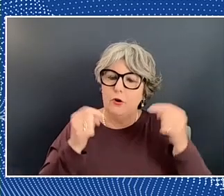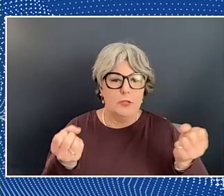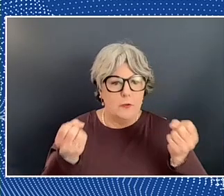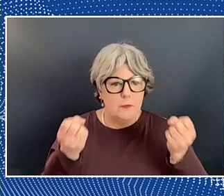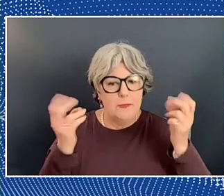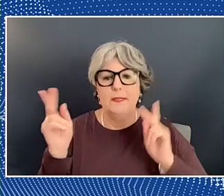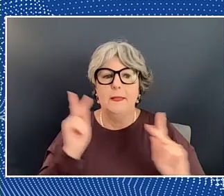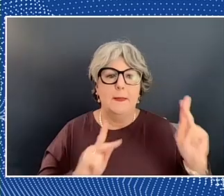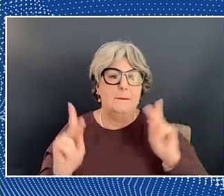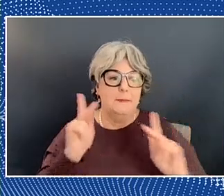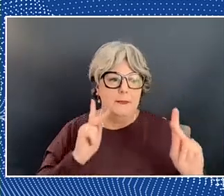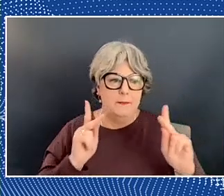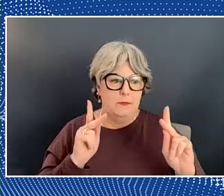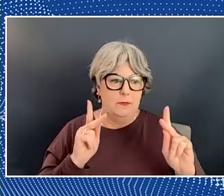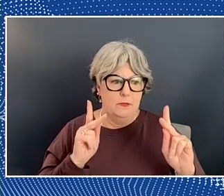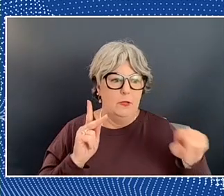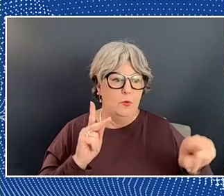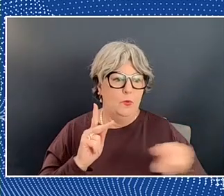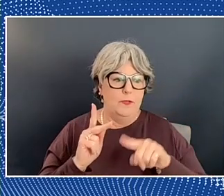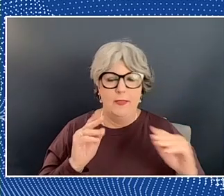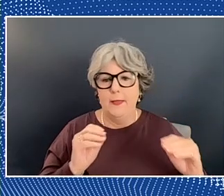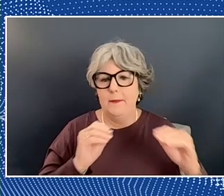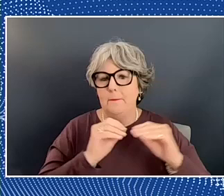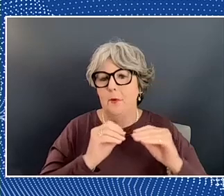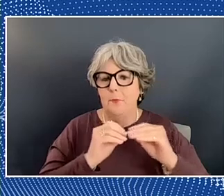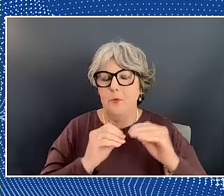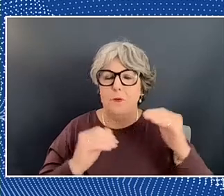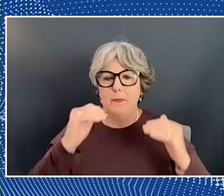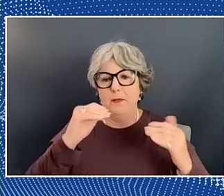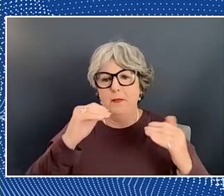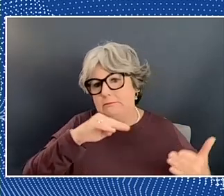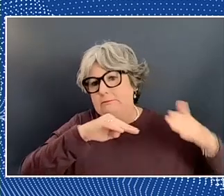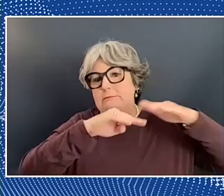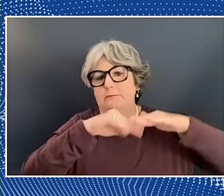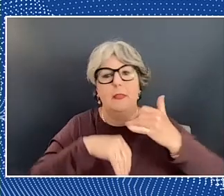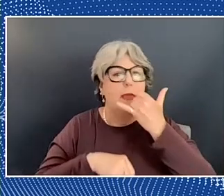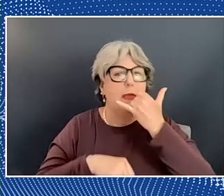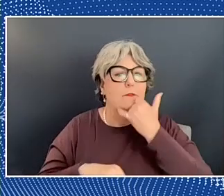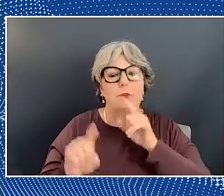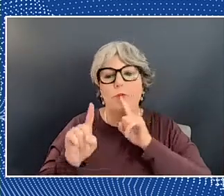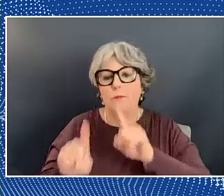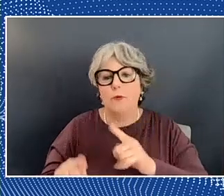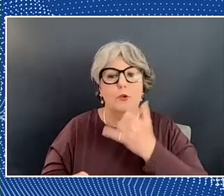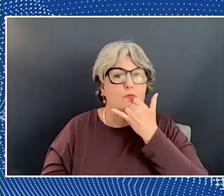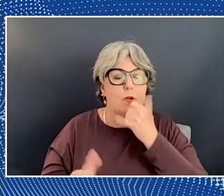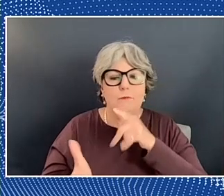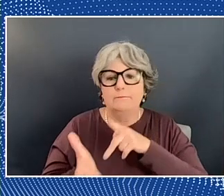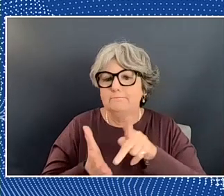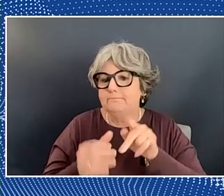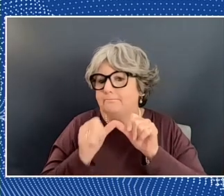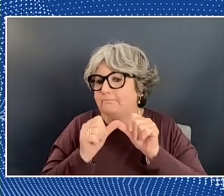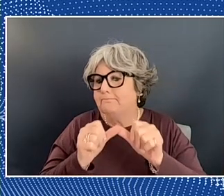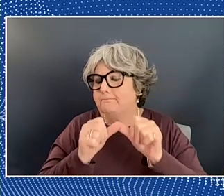caused us to have increasing balances and incorrect reporting and payment history that continues to plague us to this day.